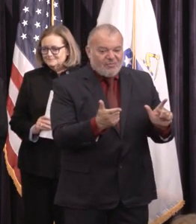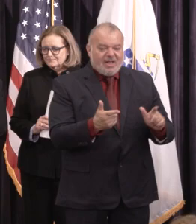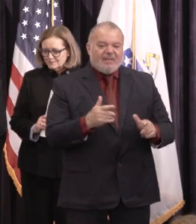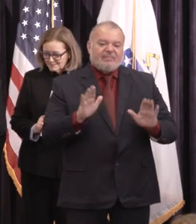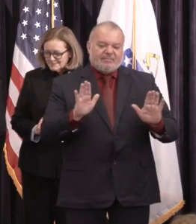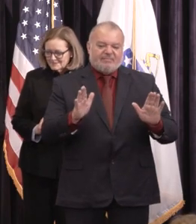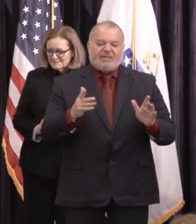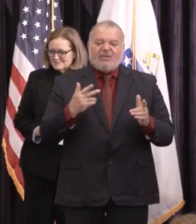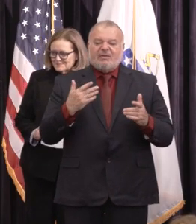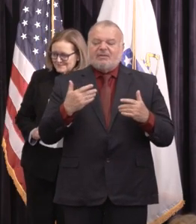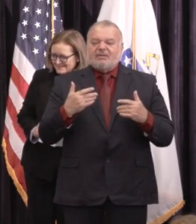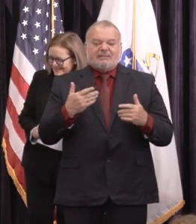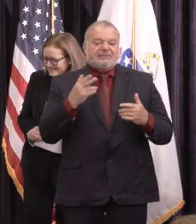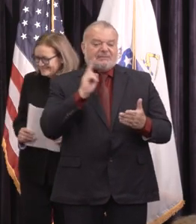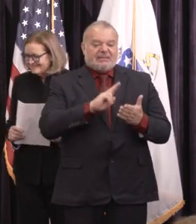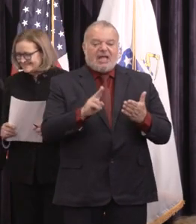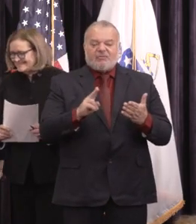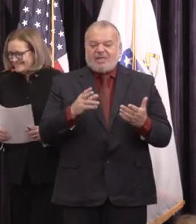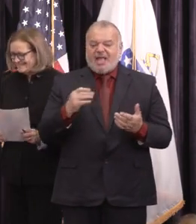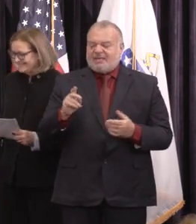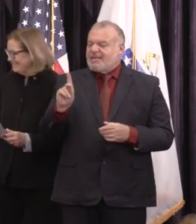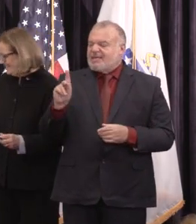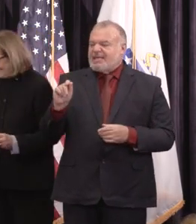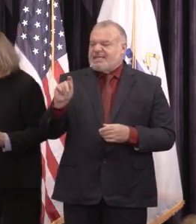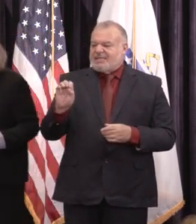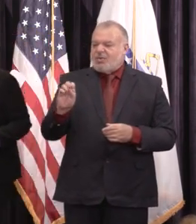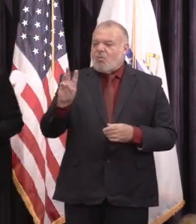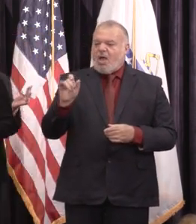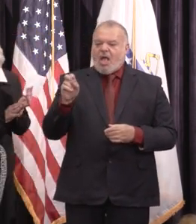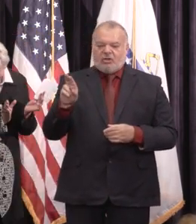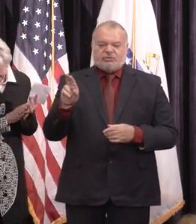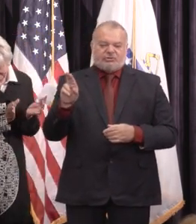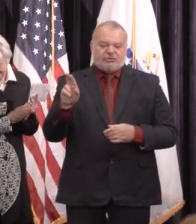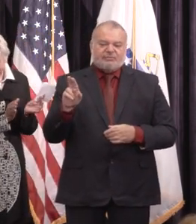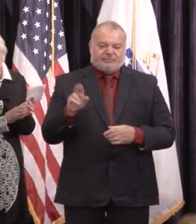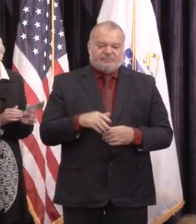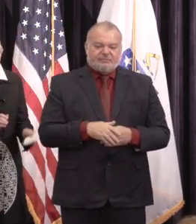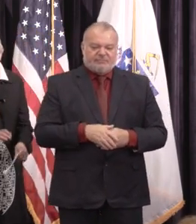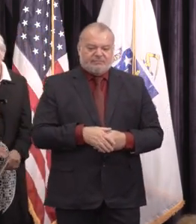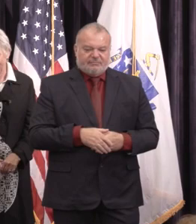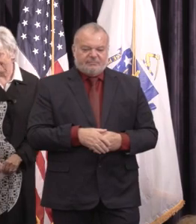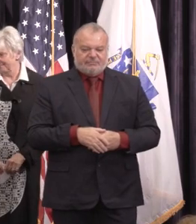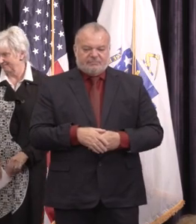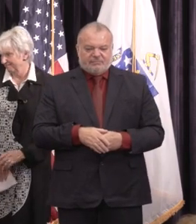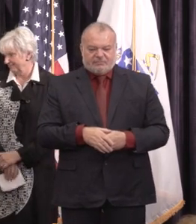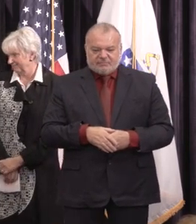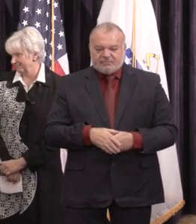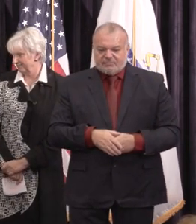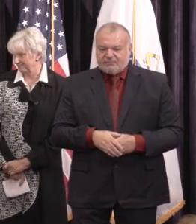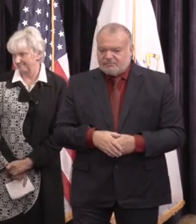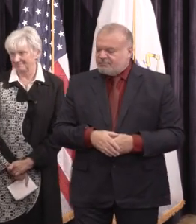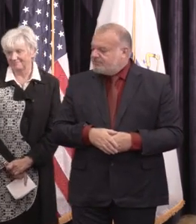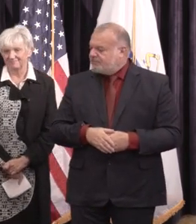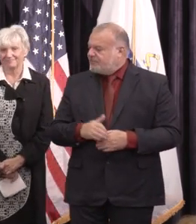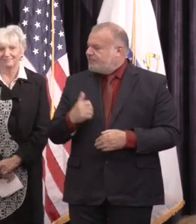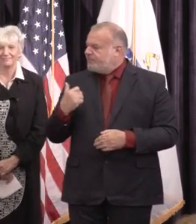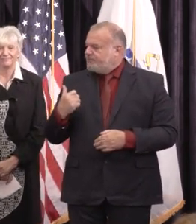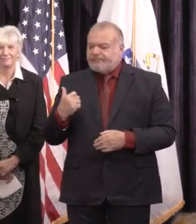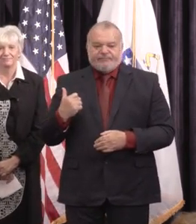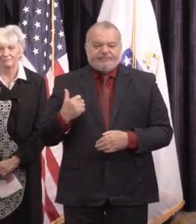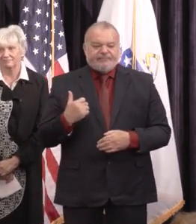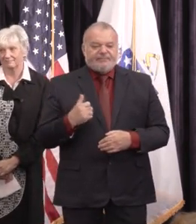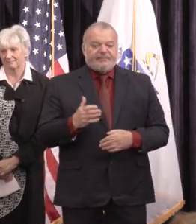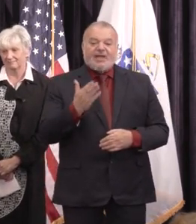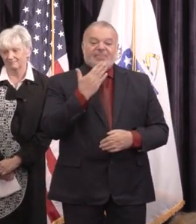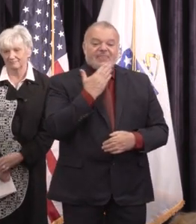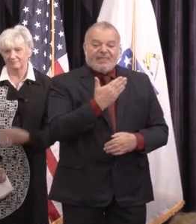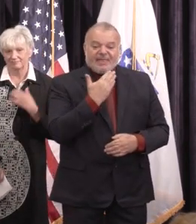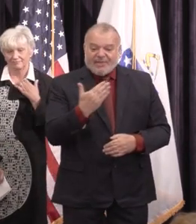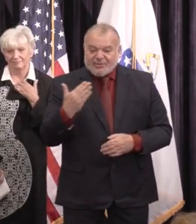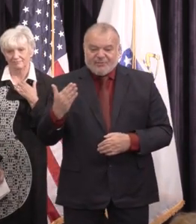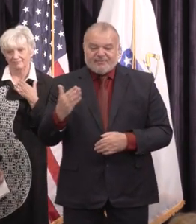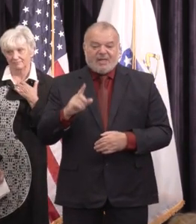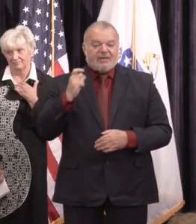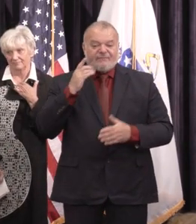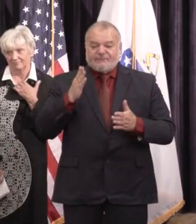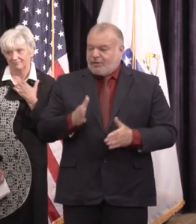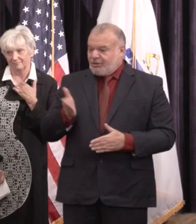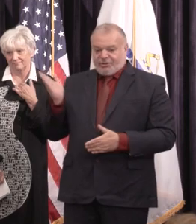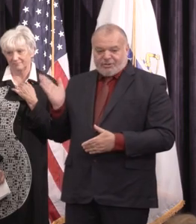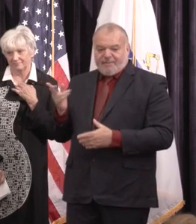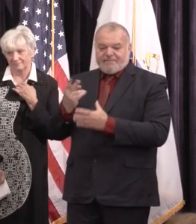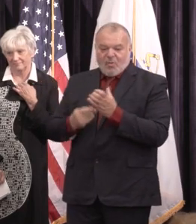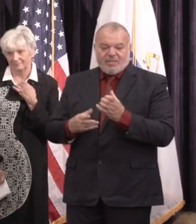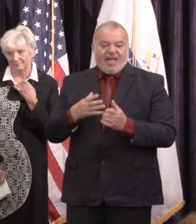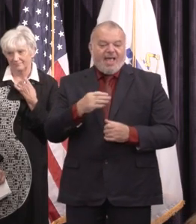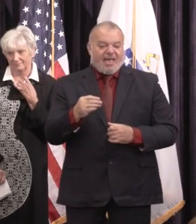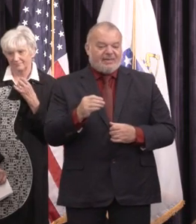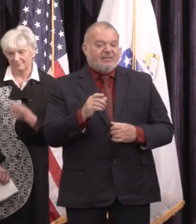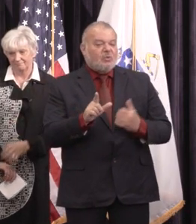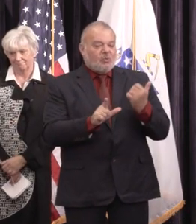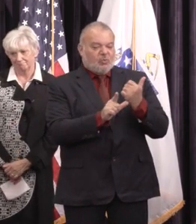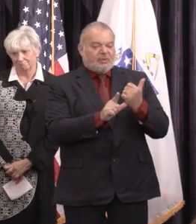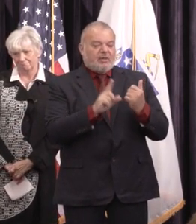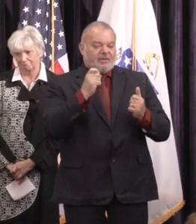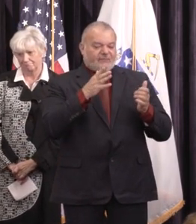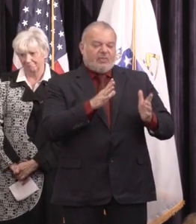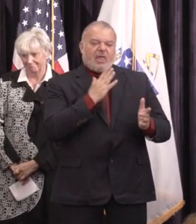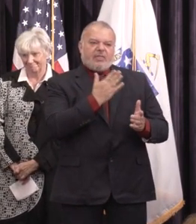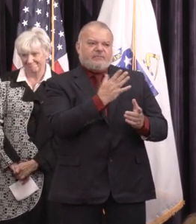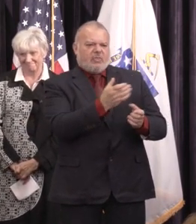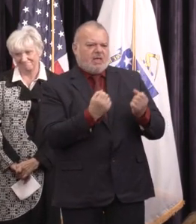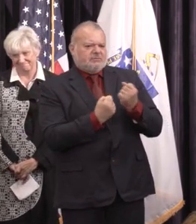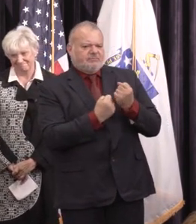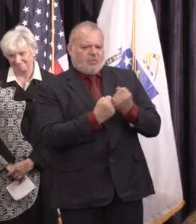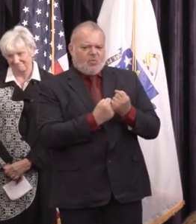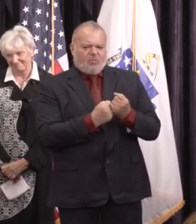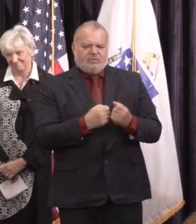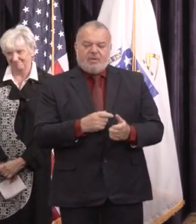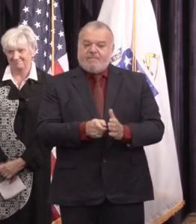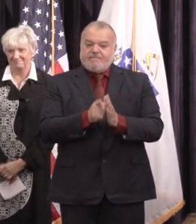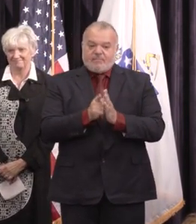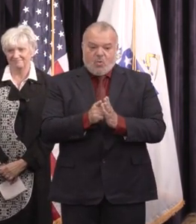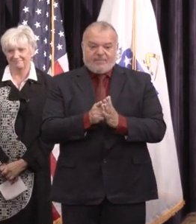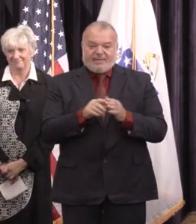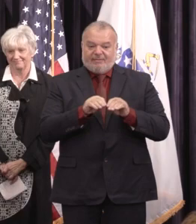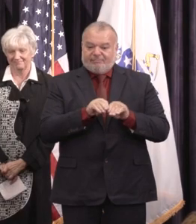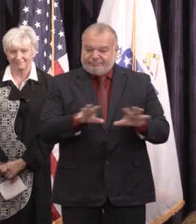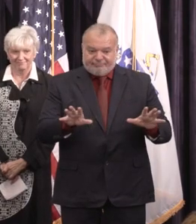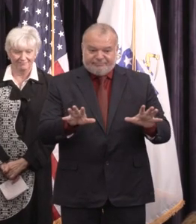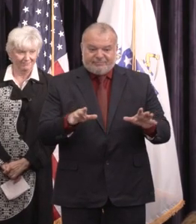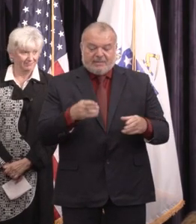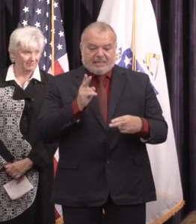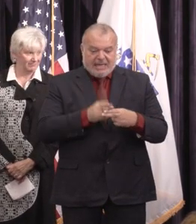Kate Walsh. >> Secretary Walsh: From the moment we shared the name up to today's filing it is